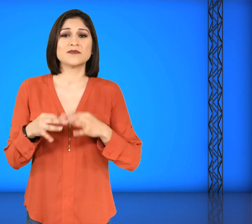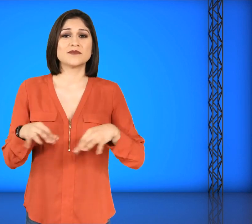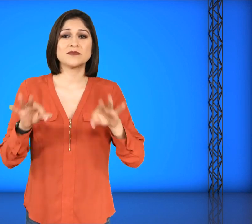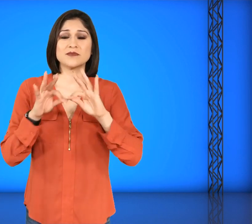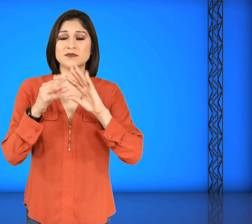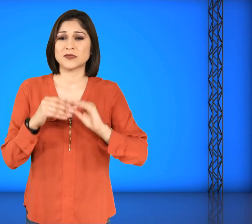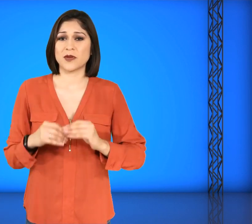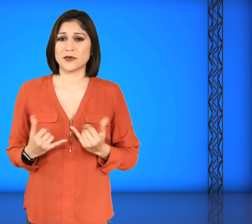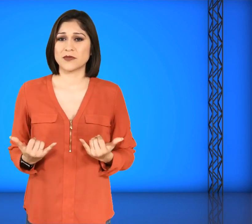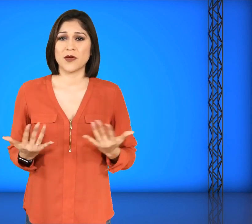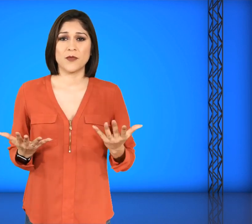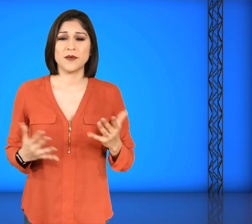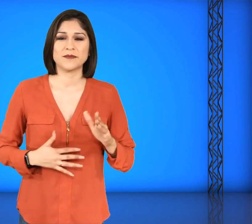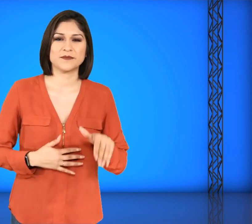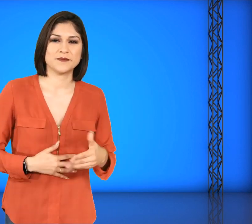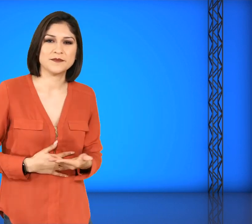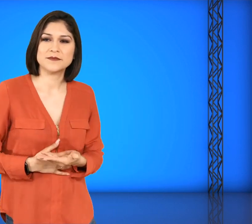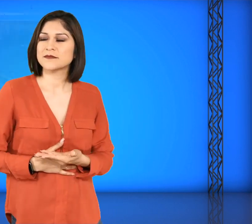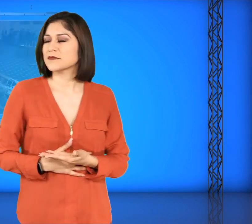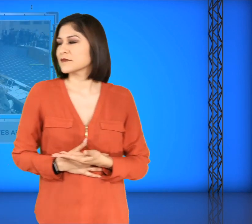Here are your top stories for today.